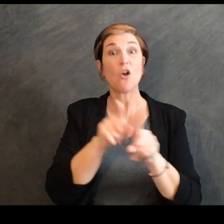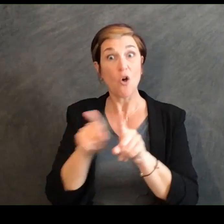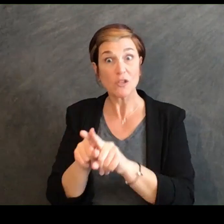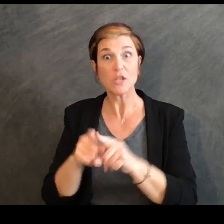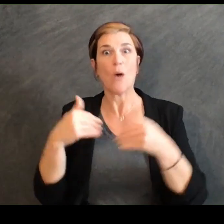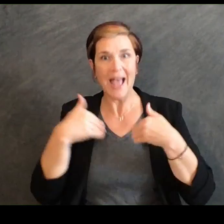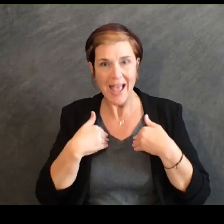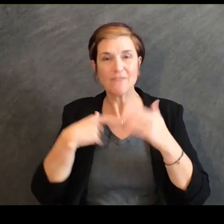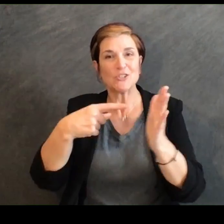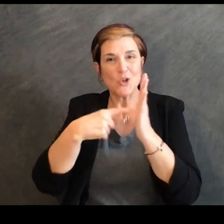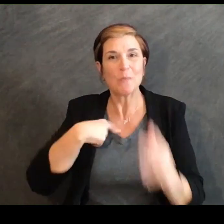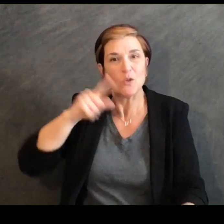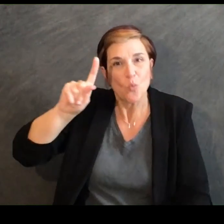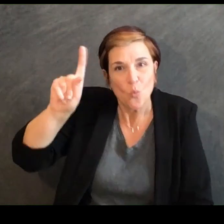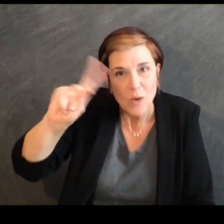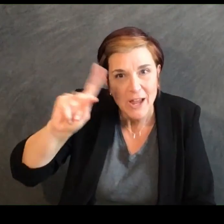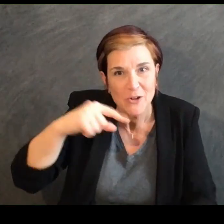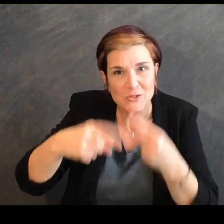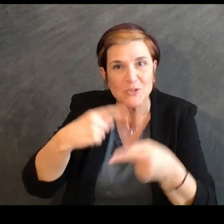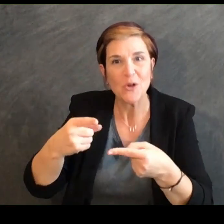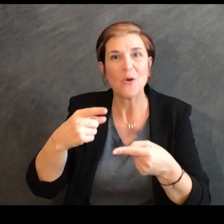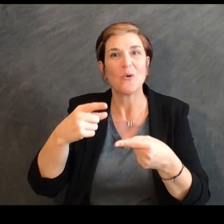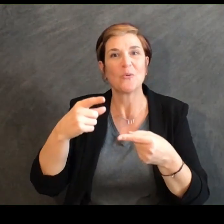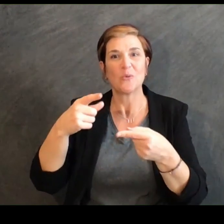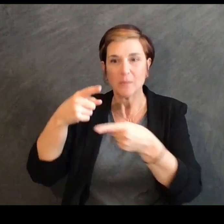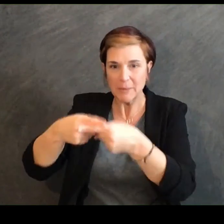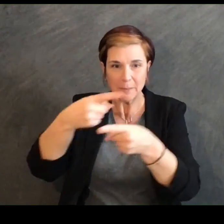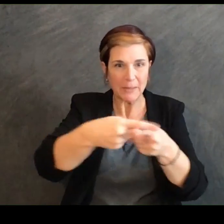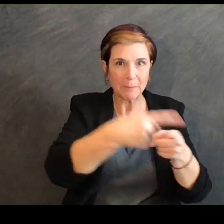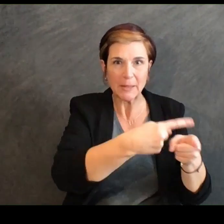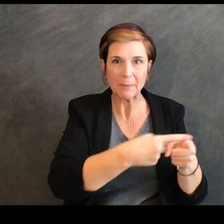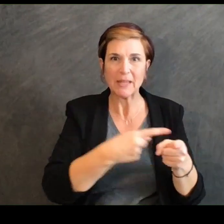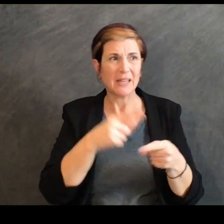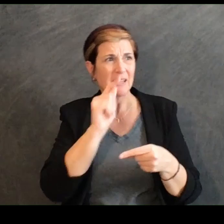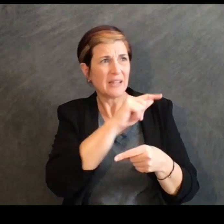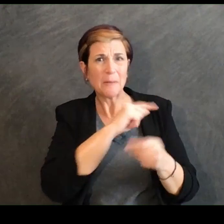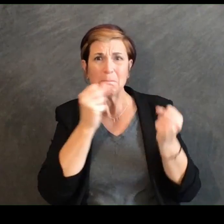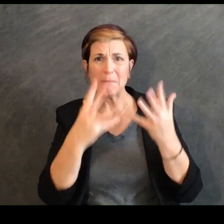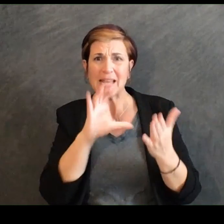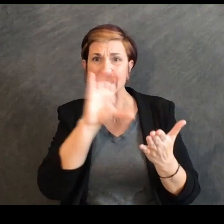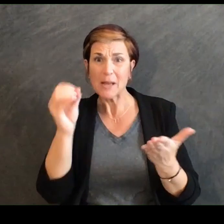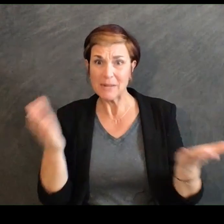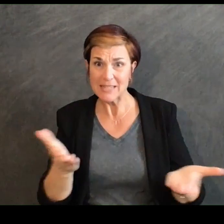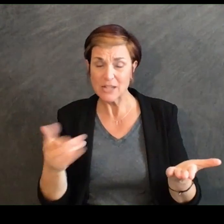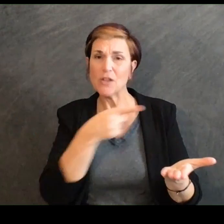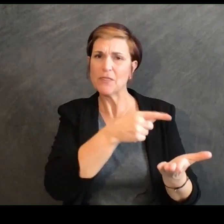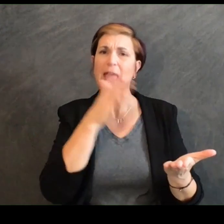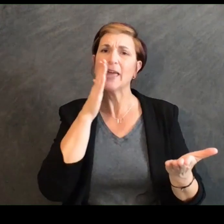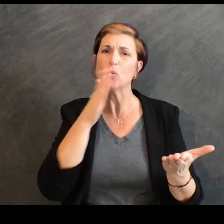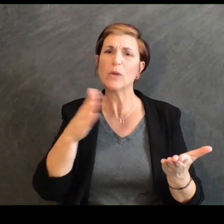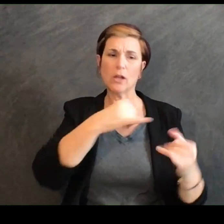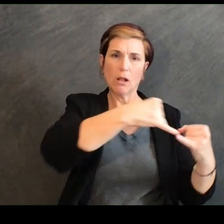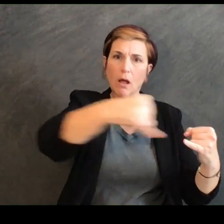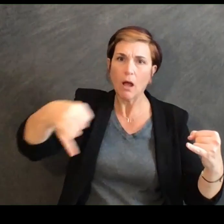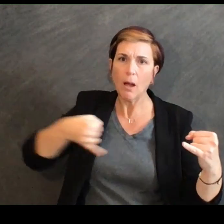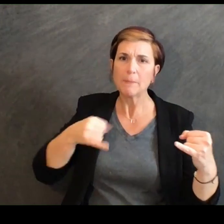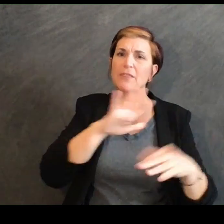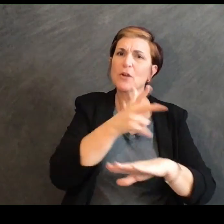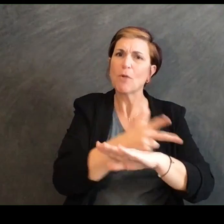a little bit of their parking lot so that people can come by and do a drive-by test mr. president I want to join you in thanking Walmart and CVS and